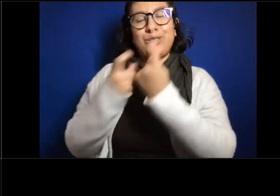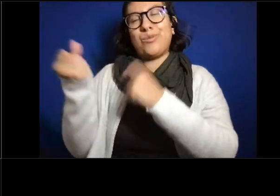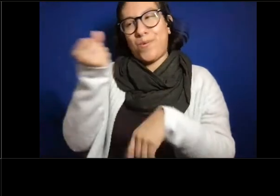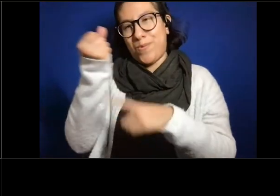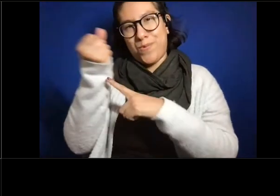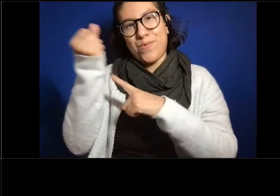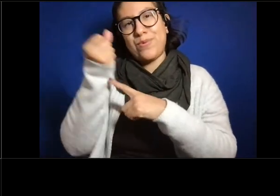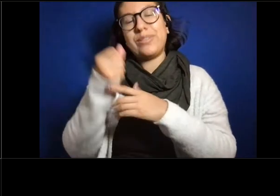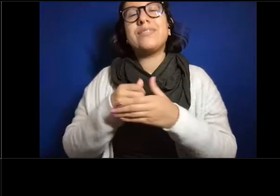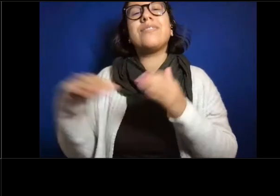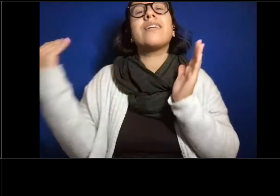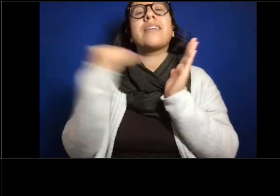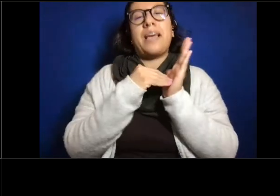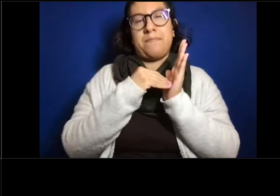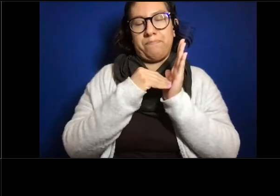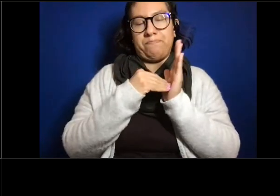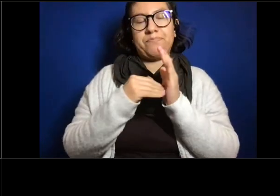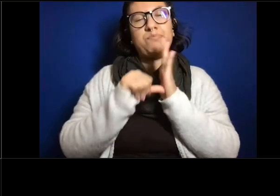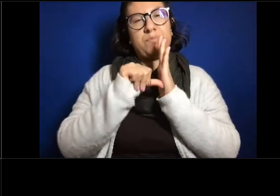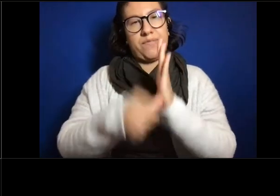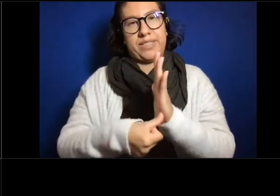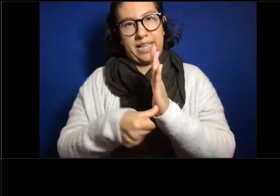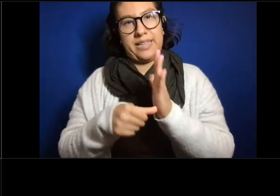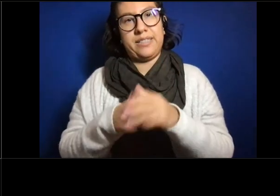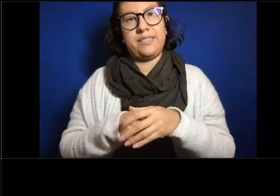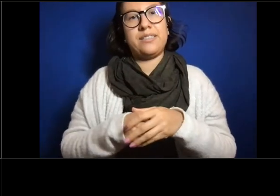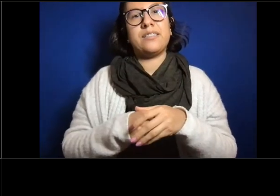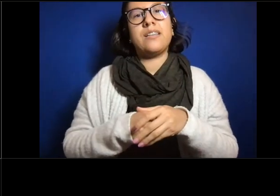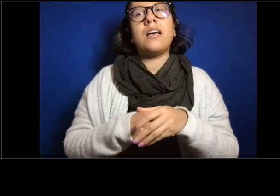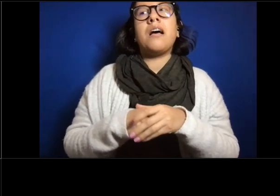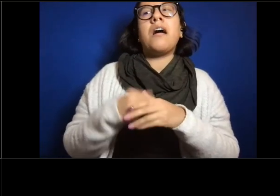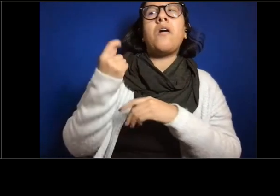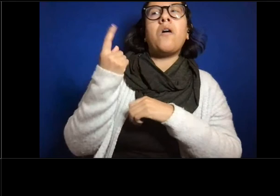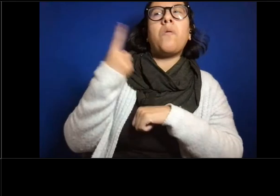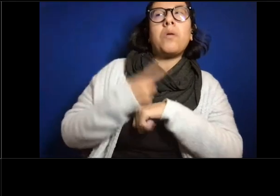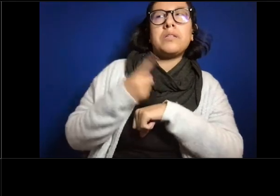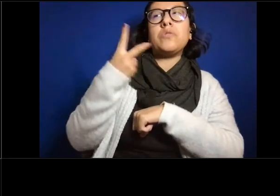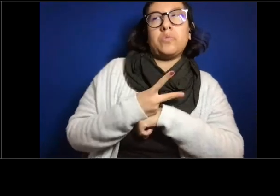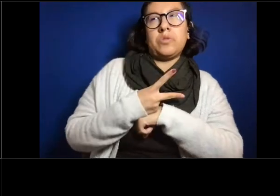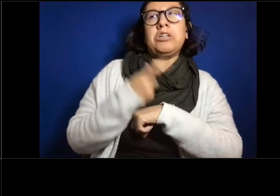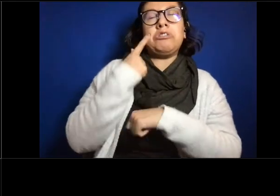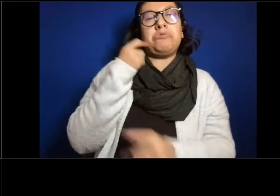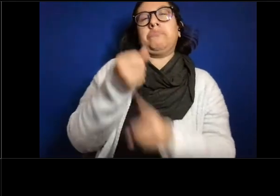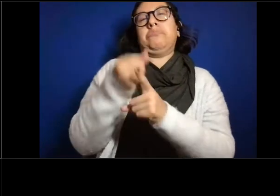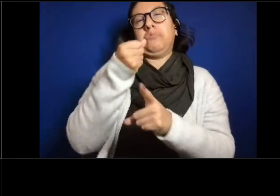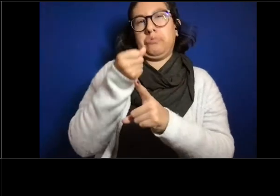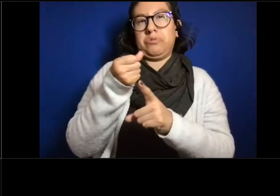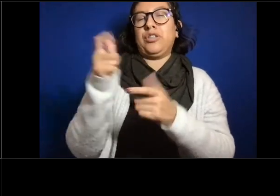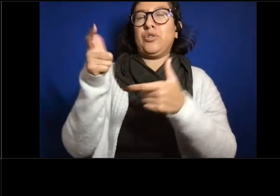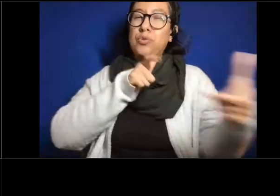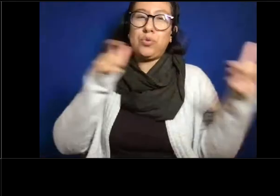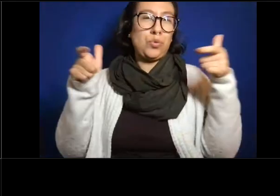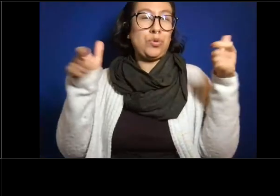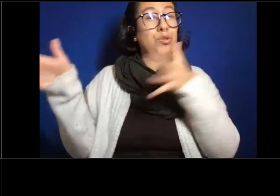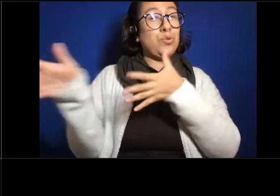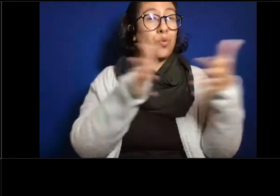but one thing I wanted to share because we did just in the last day or two have a pretty big storm here on the Cape and I was wondering if I could share with you